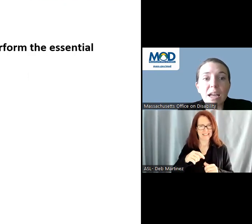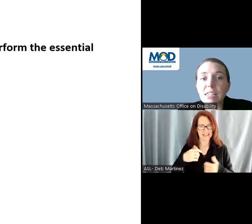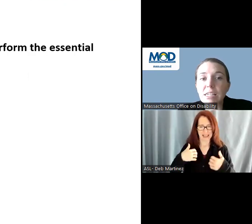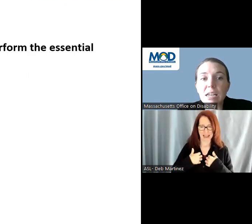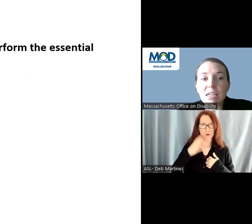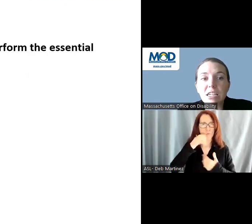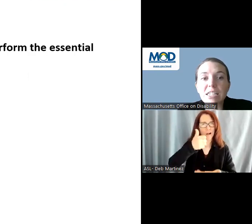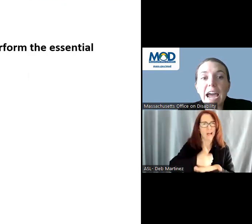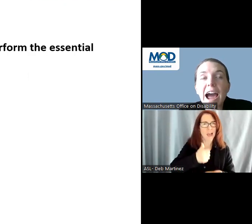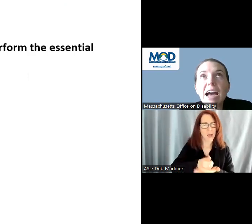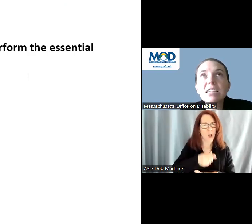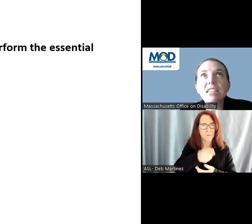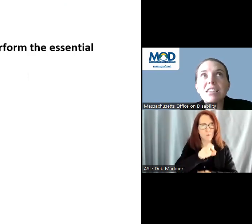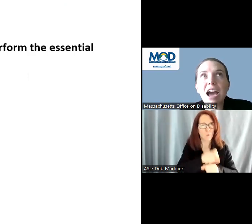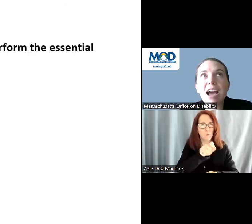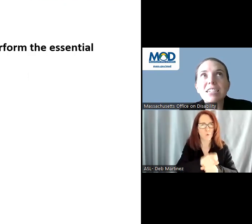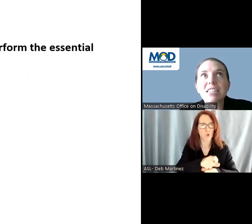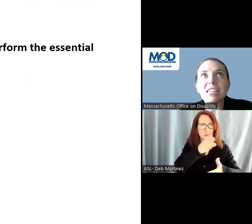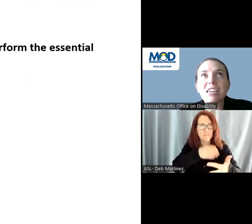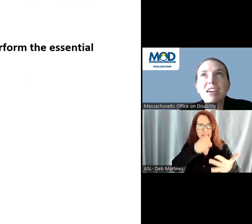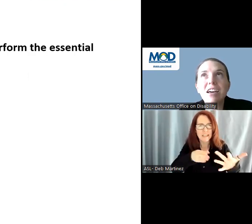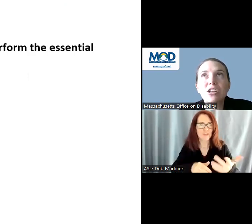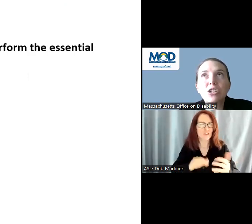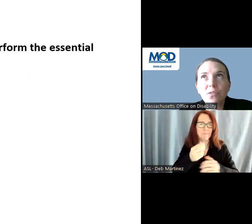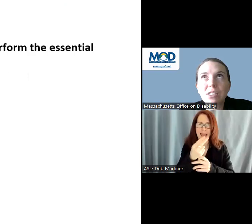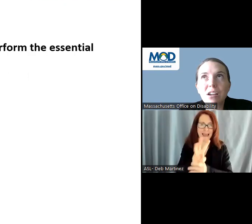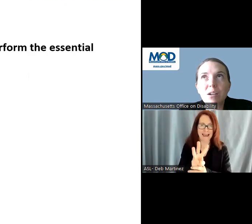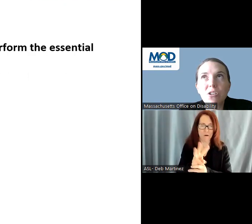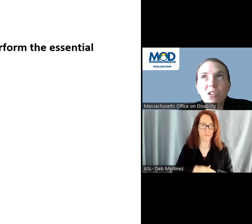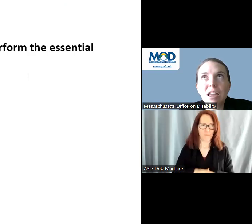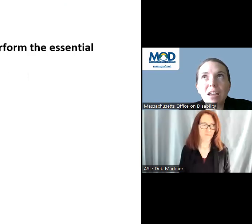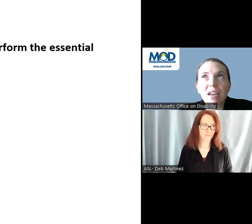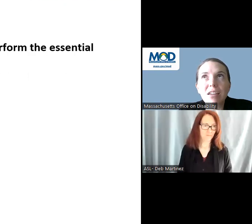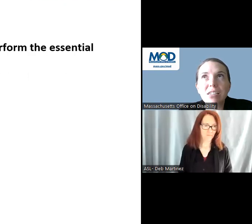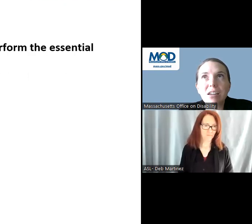the task that the service animal is trained